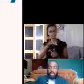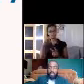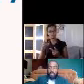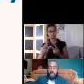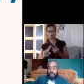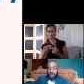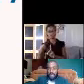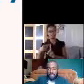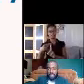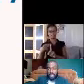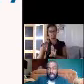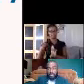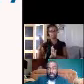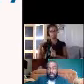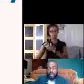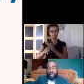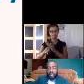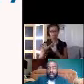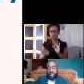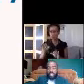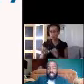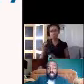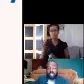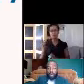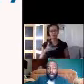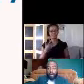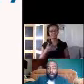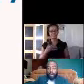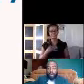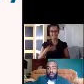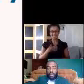what's what's important about this is, as we, as I mentioned prior when we look at that